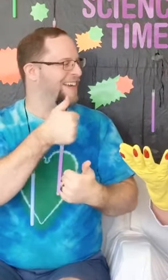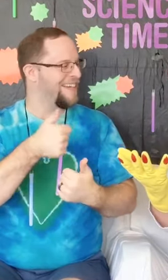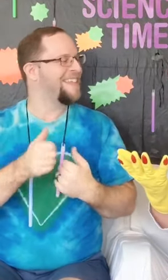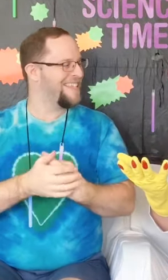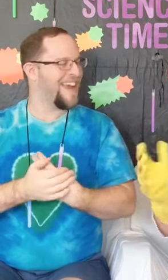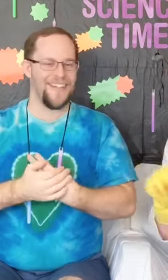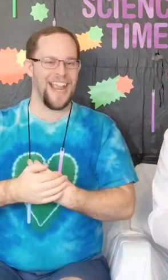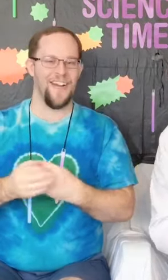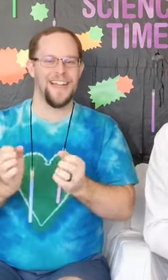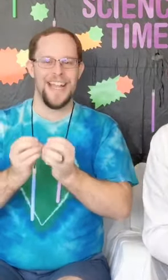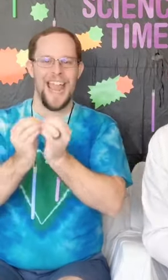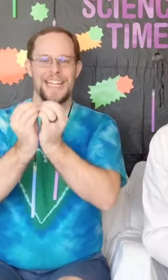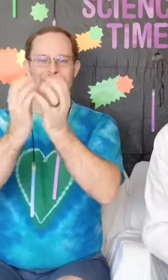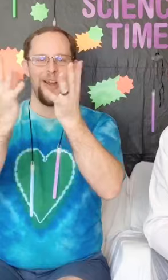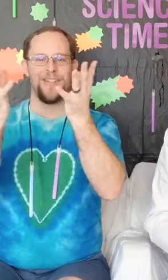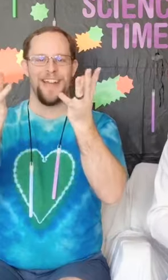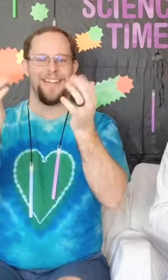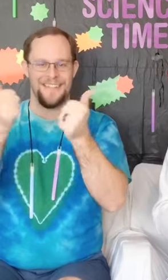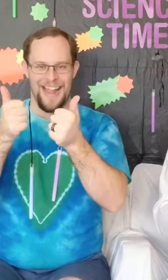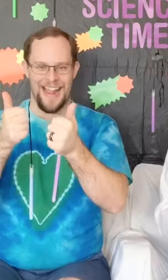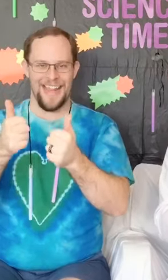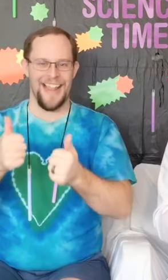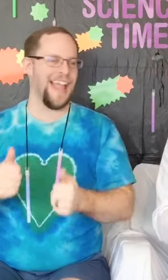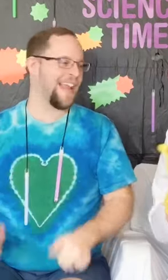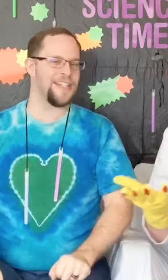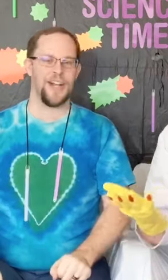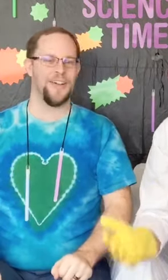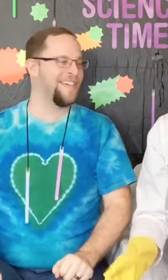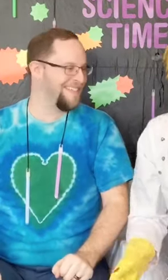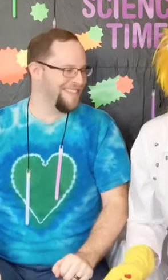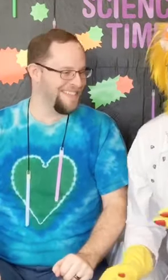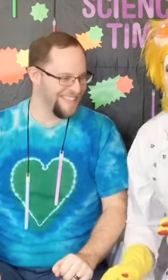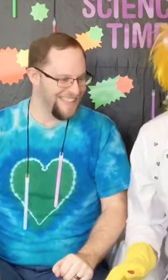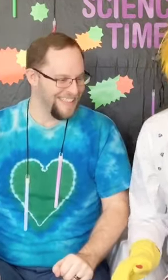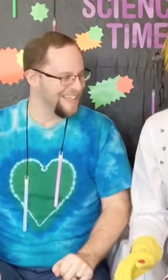Okay! AARON: There we go! CALI: "Explosion!" Hopefully we'll have something